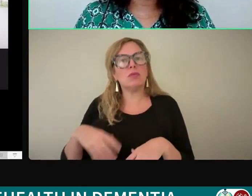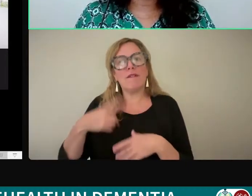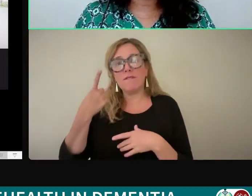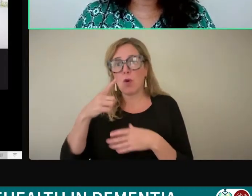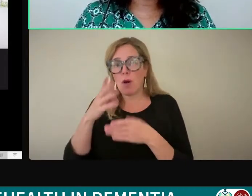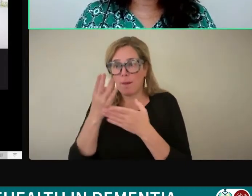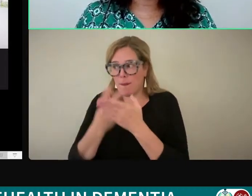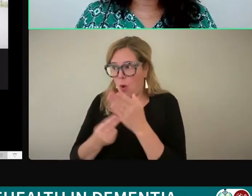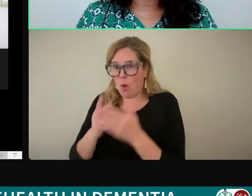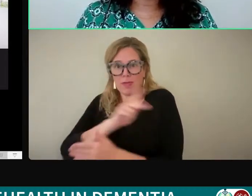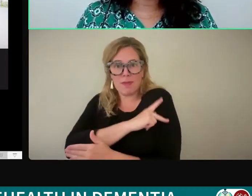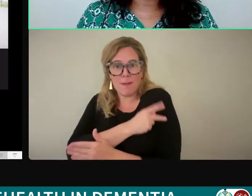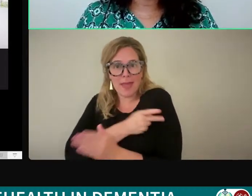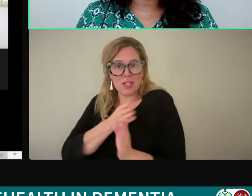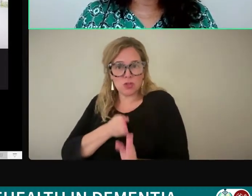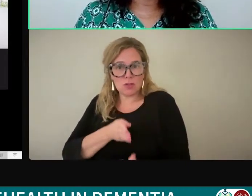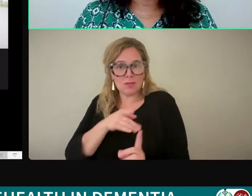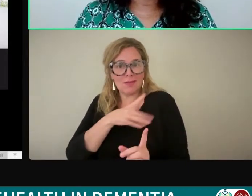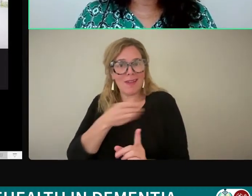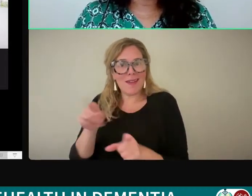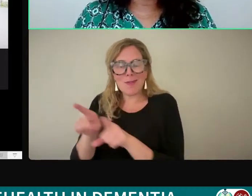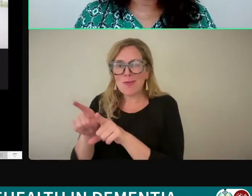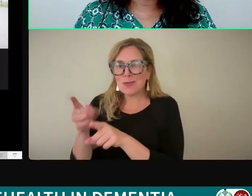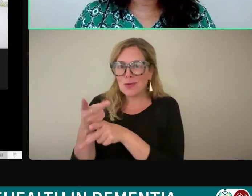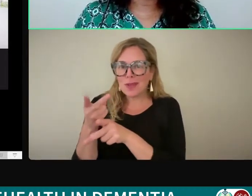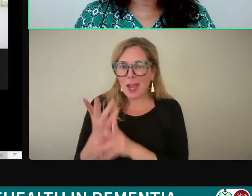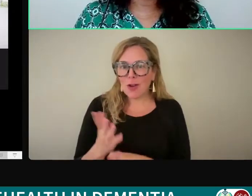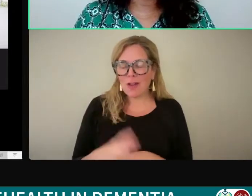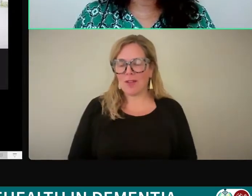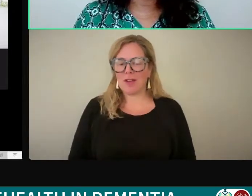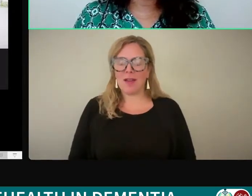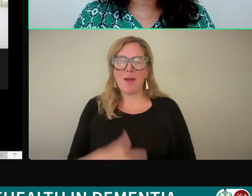that because they didn't have to wake up extra early, because they didn't have